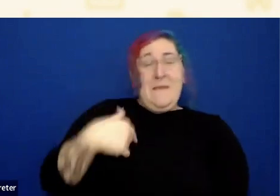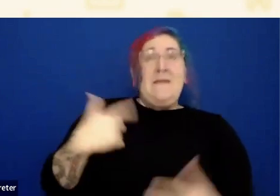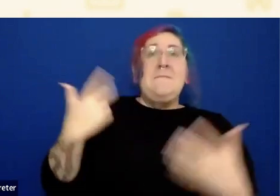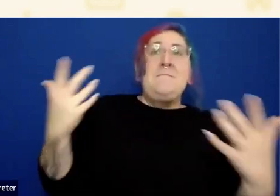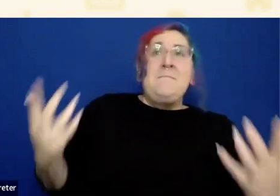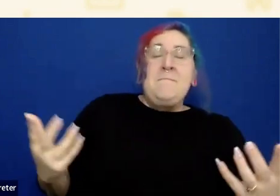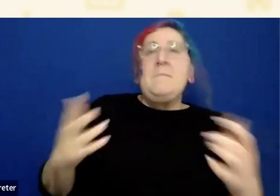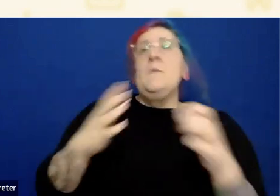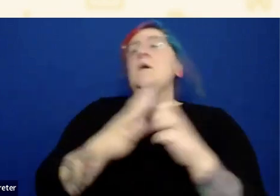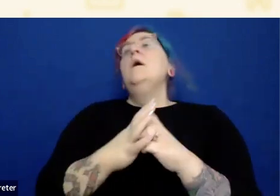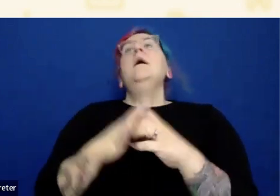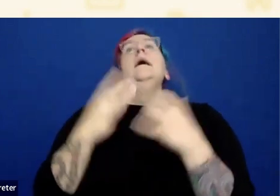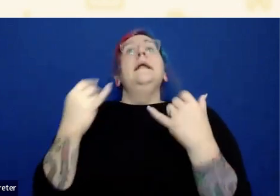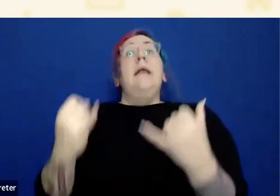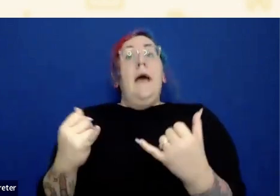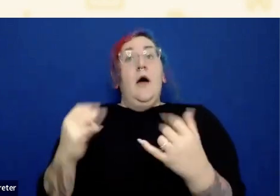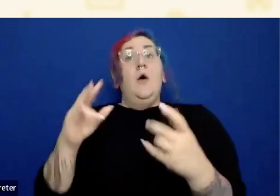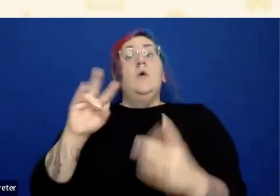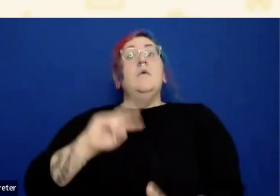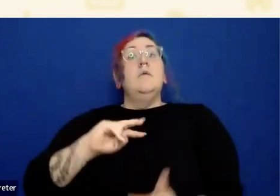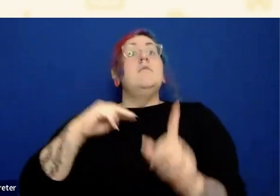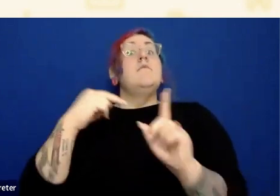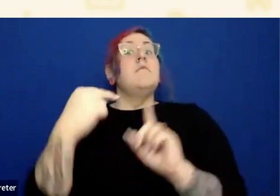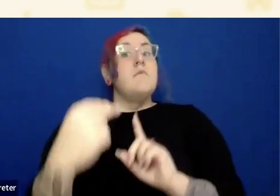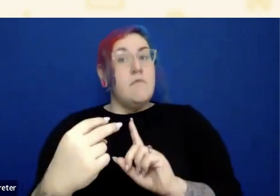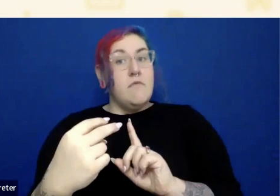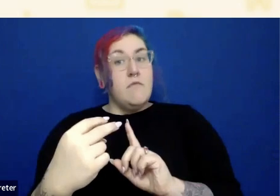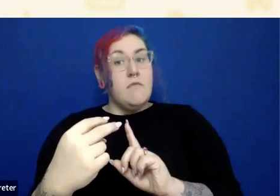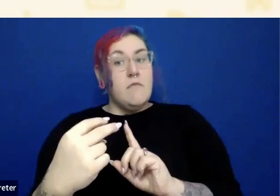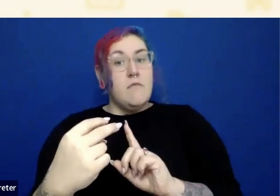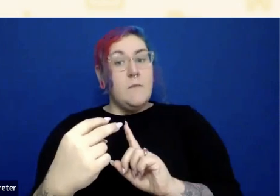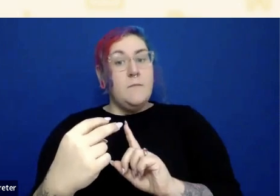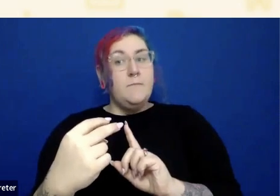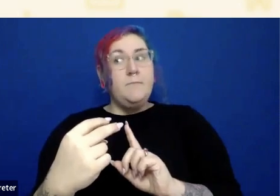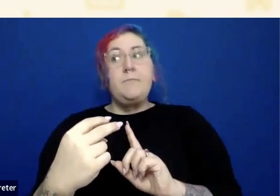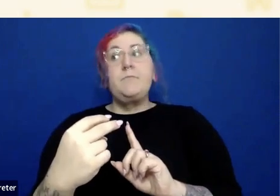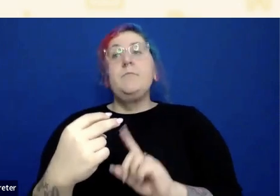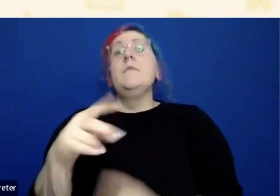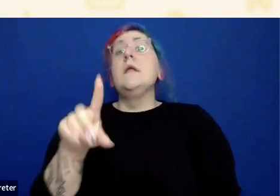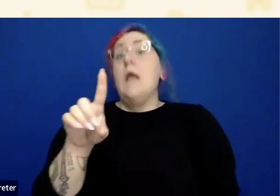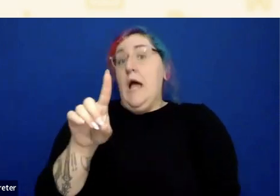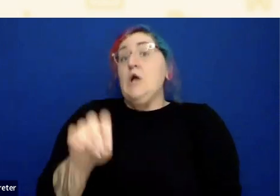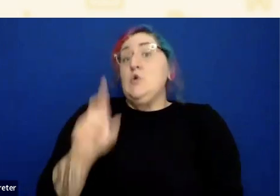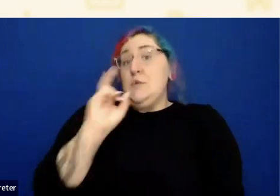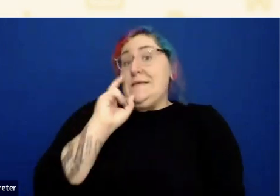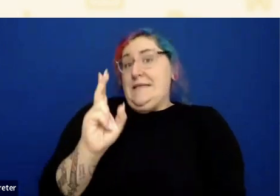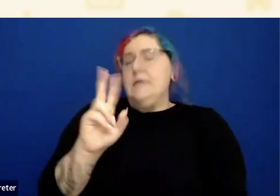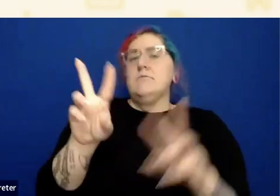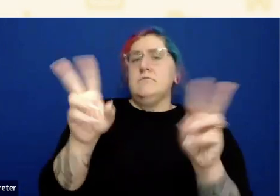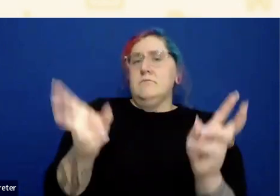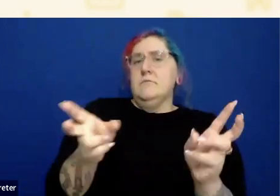On the flip side, though, what I am seeing in terms of change is just the number of people